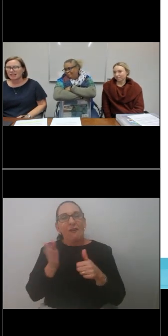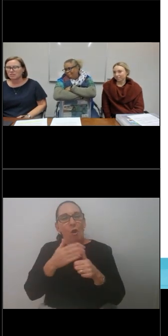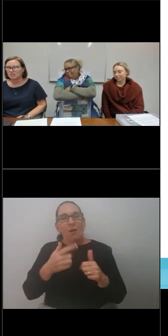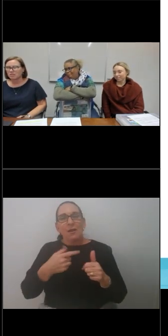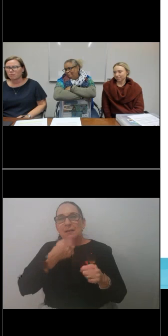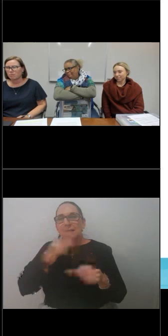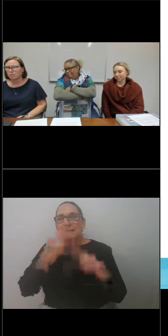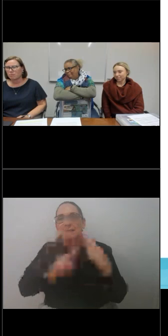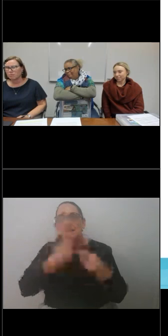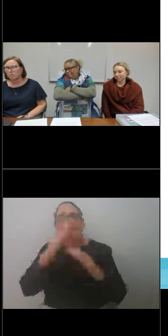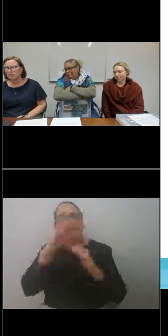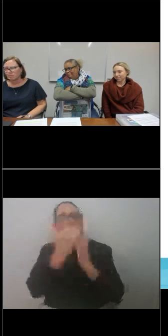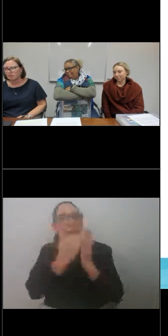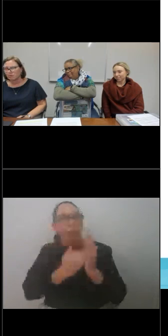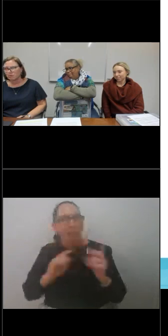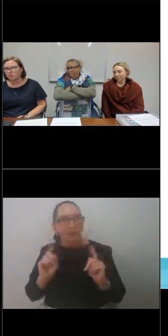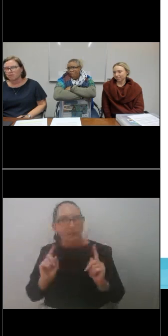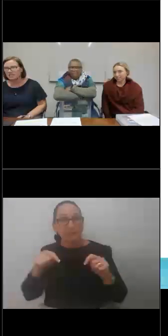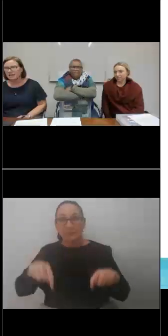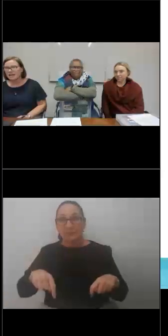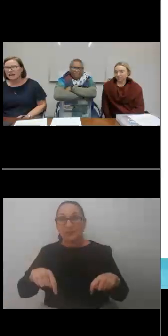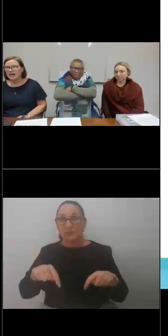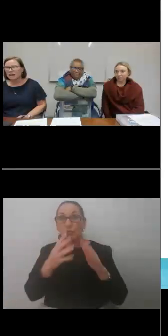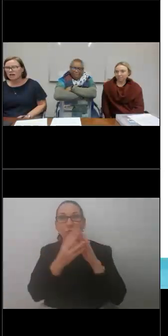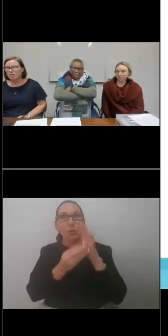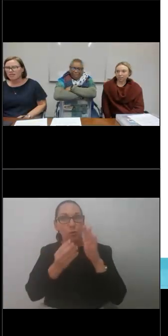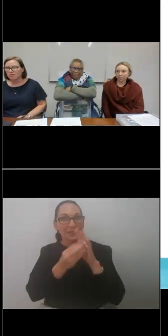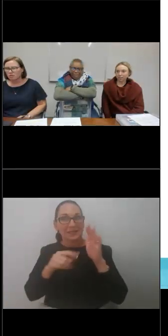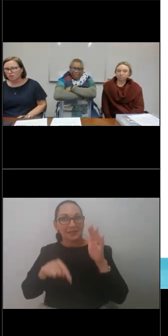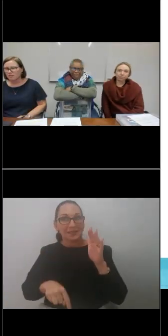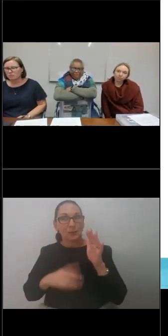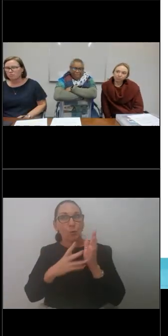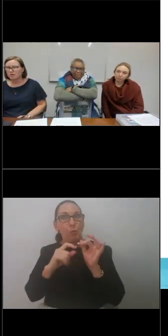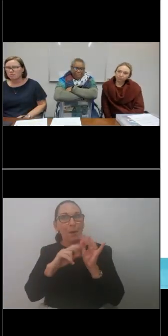just to remind you the webinar is being recorded um and the recording of This will be published